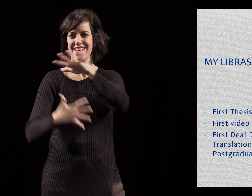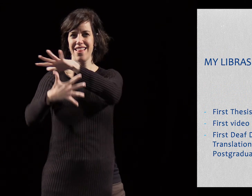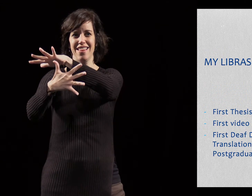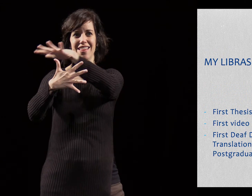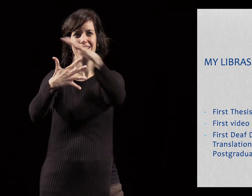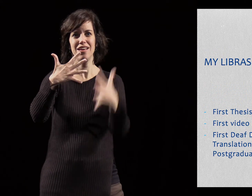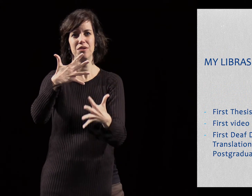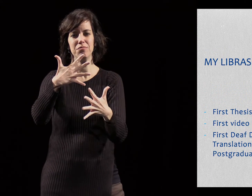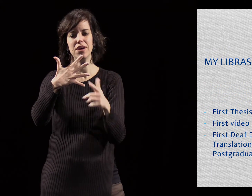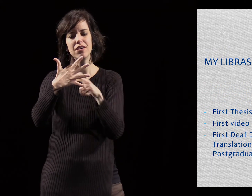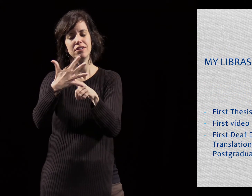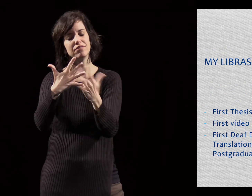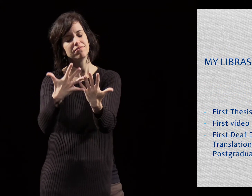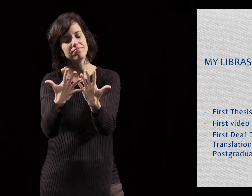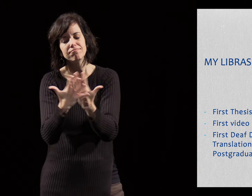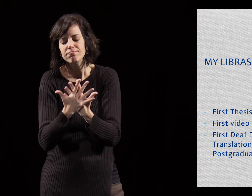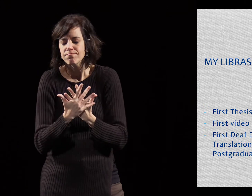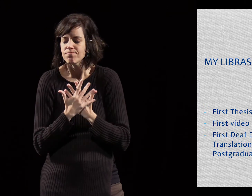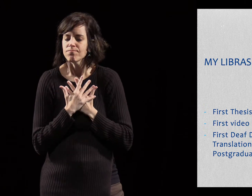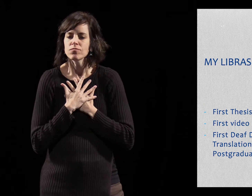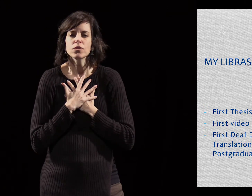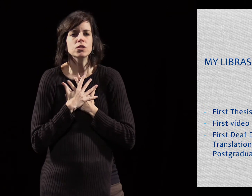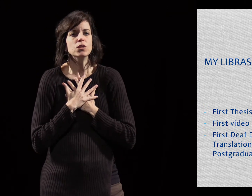Now, my LIBRAS, signed like this.